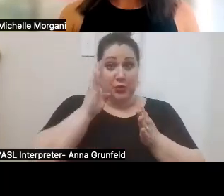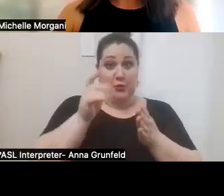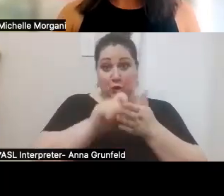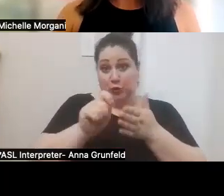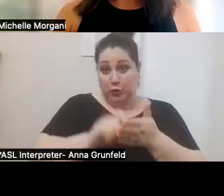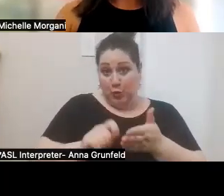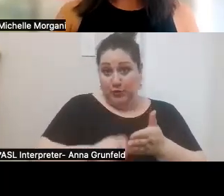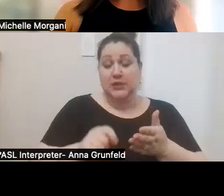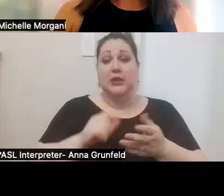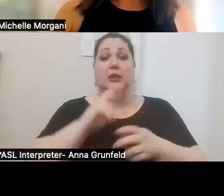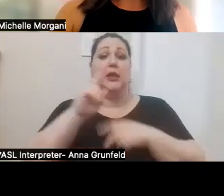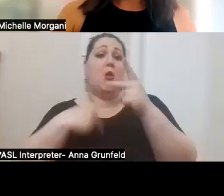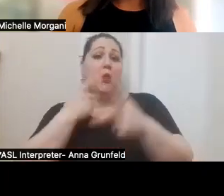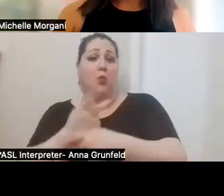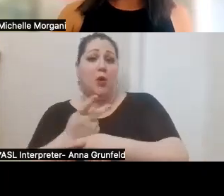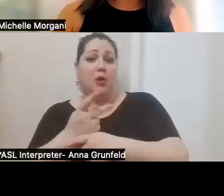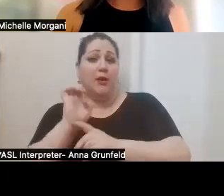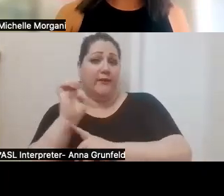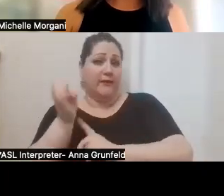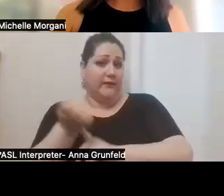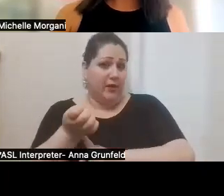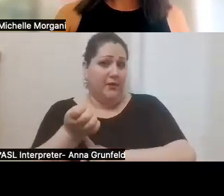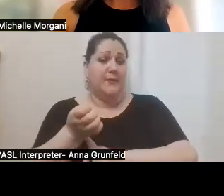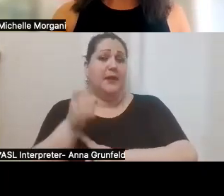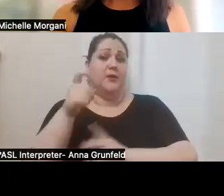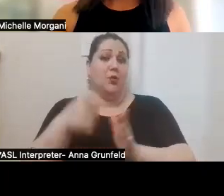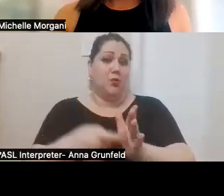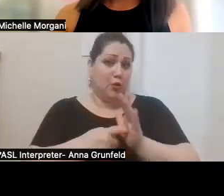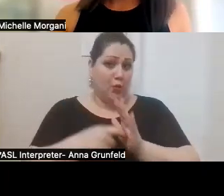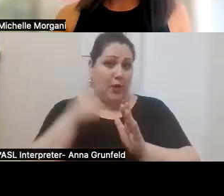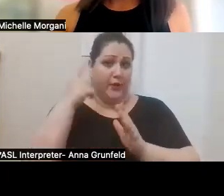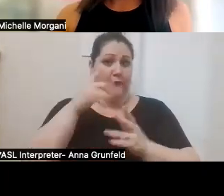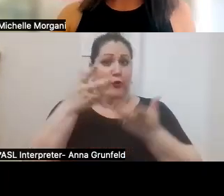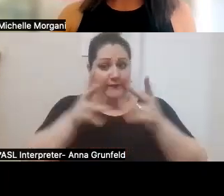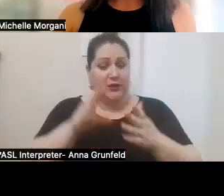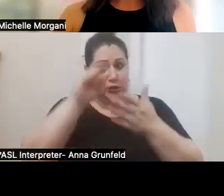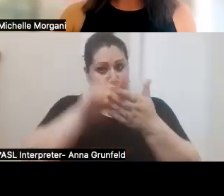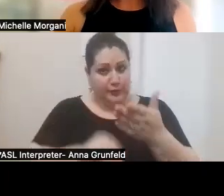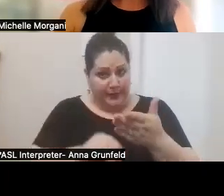they may require to complete their documentation and how they will be also collecting case notes.